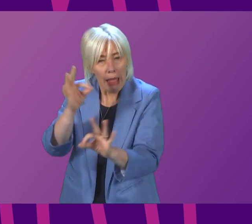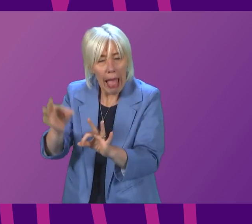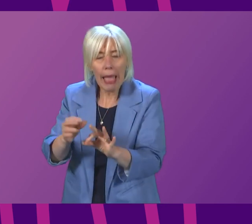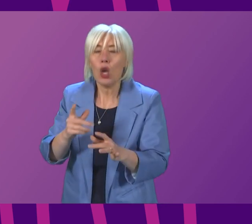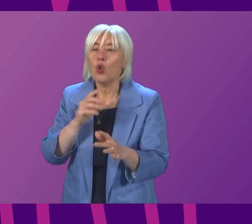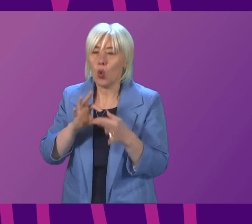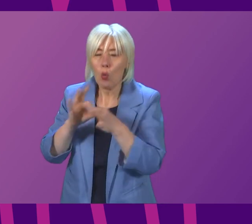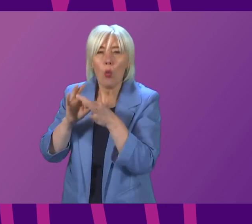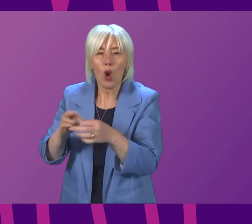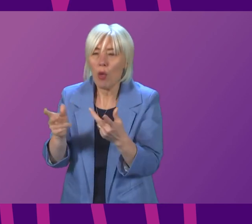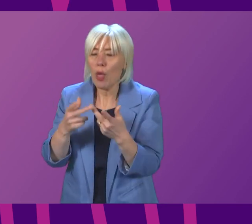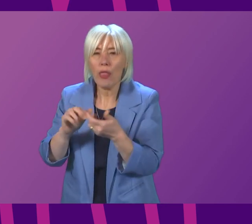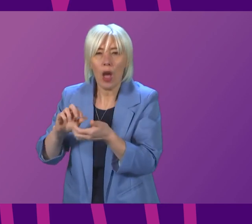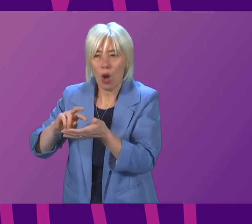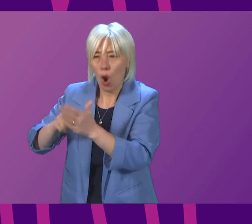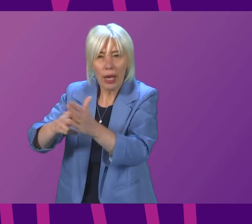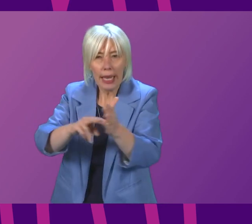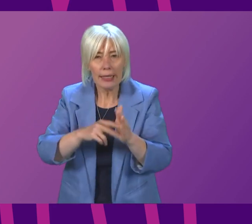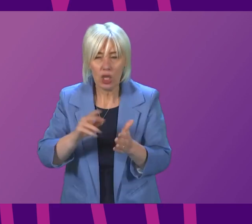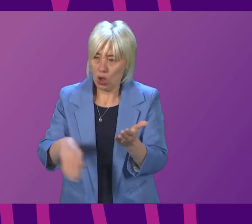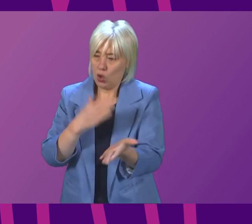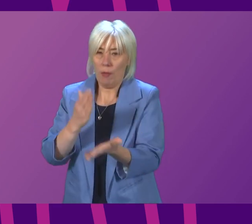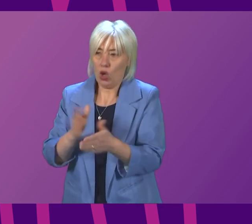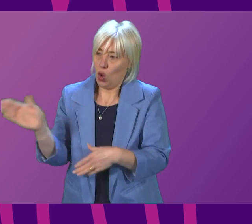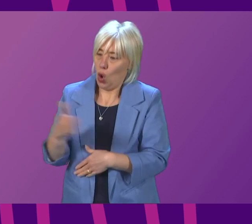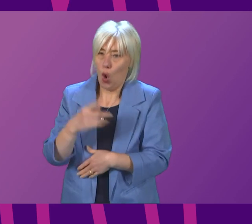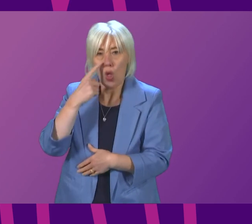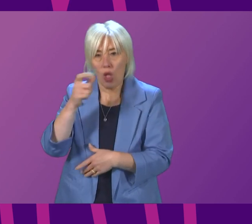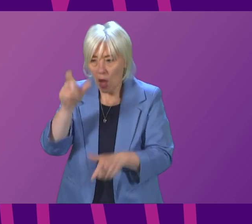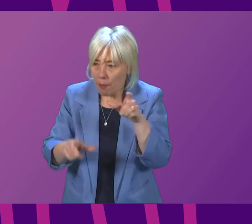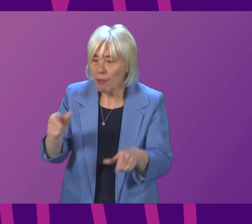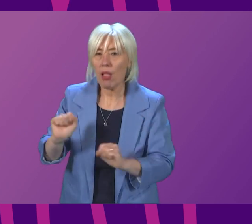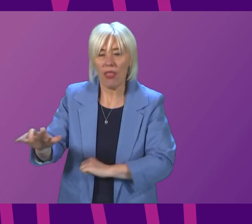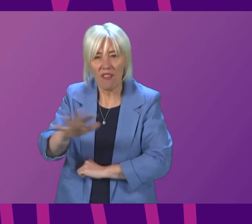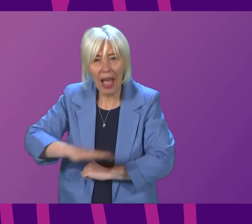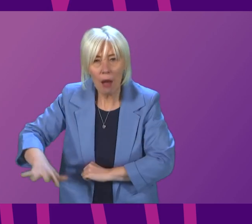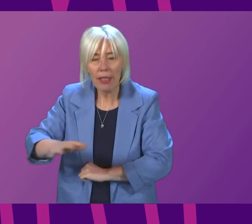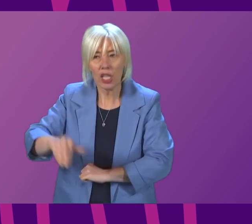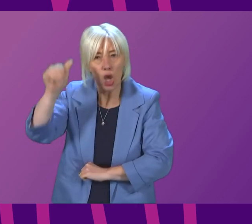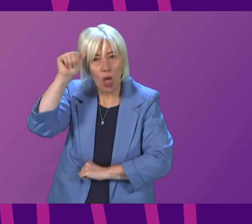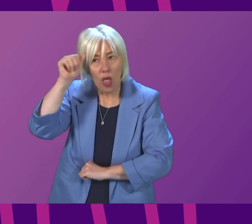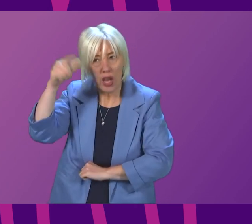to ensure that all young people and their families can be reached so that they are aware of the scheme and know what they need to do to make an application.